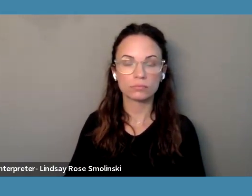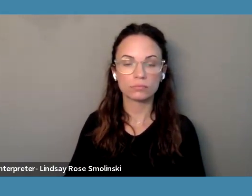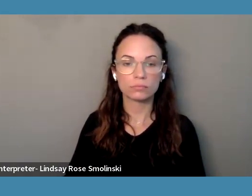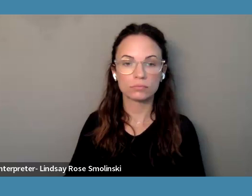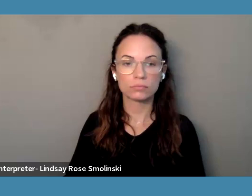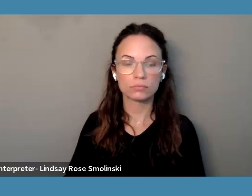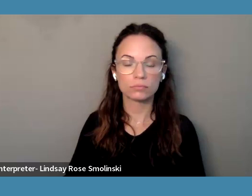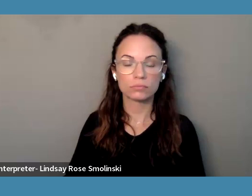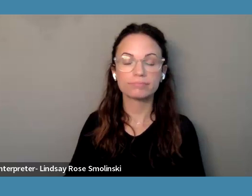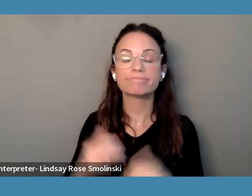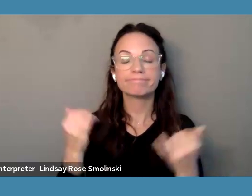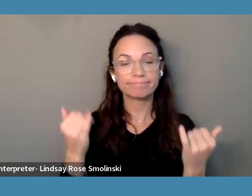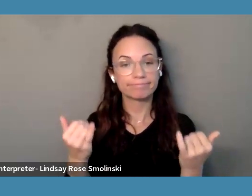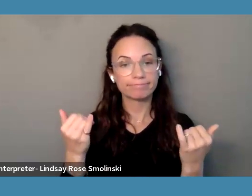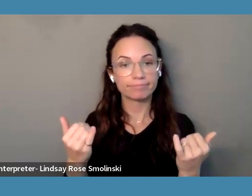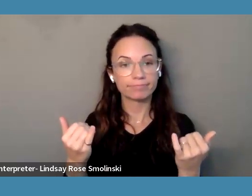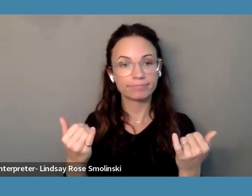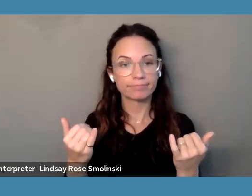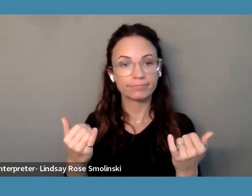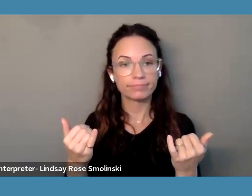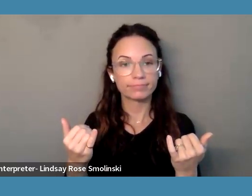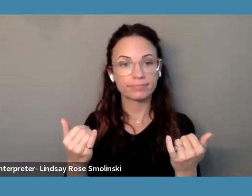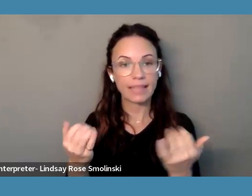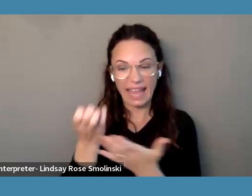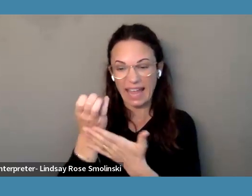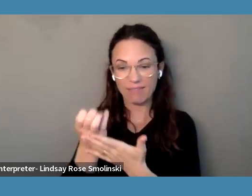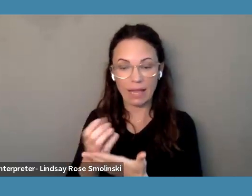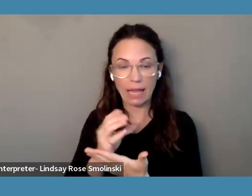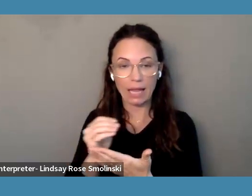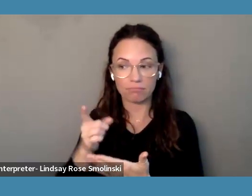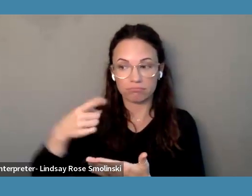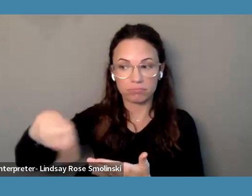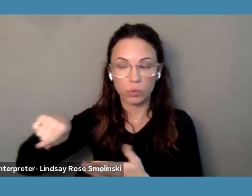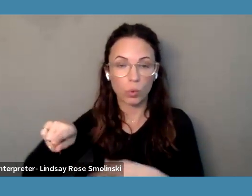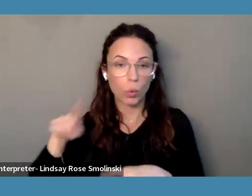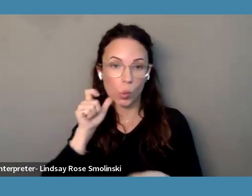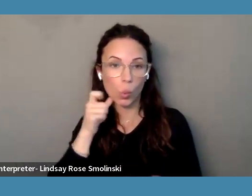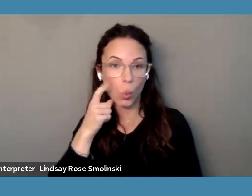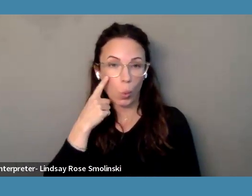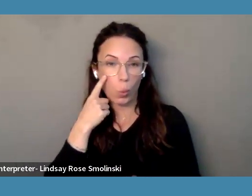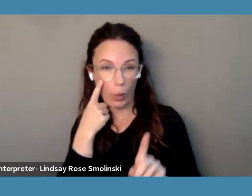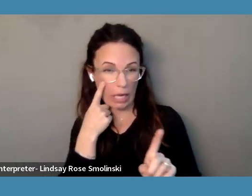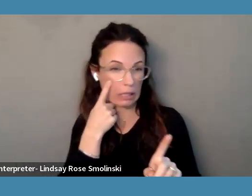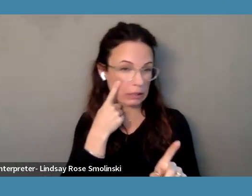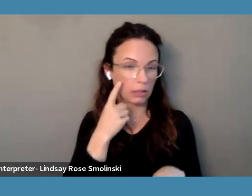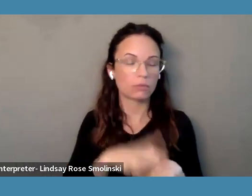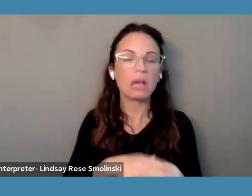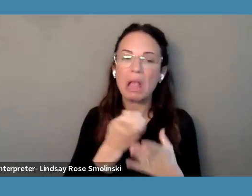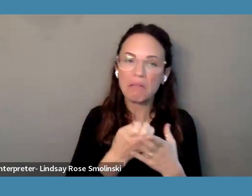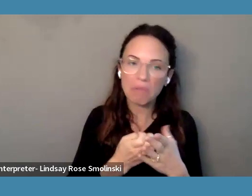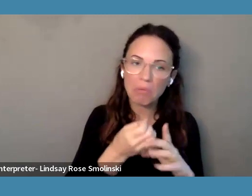So evidence and witnesses, evidence can include, we talked about a little bit of this earlier,